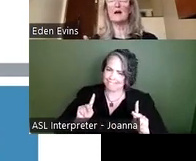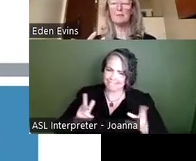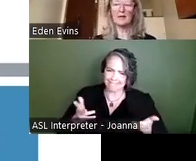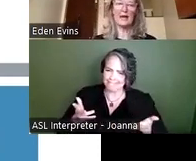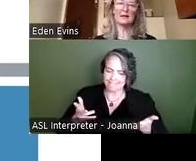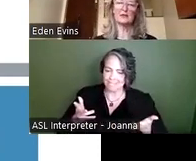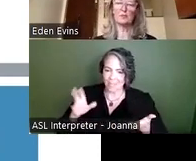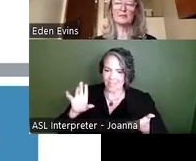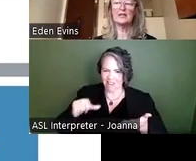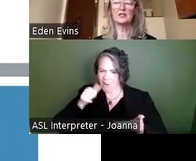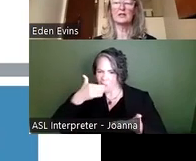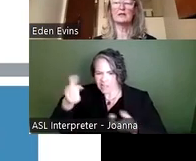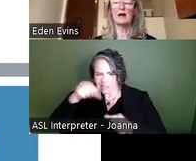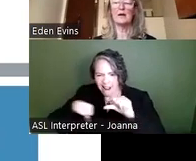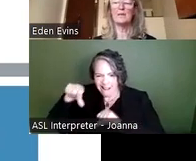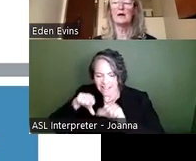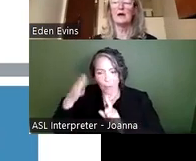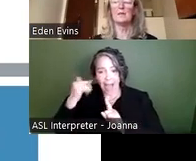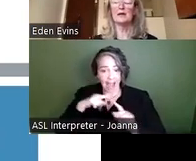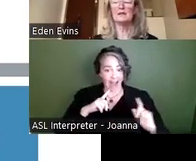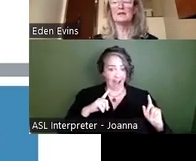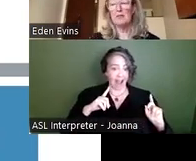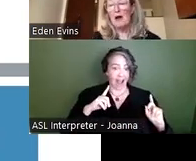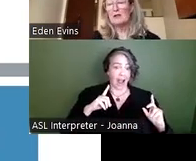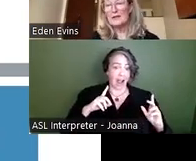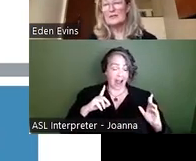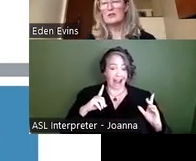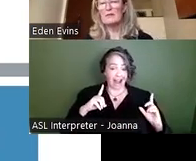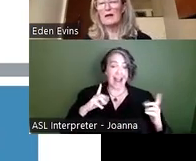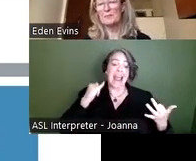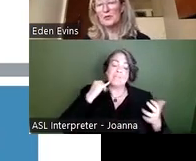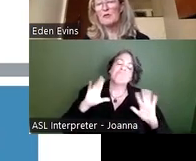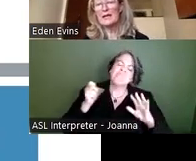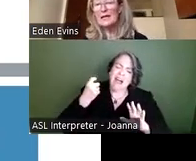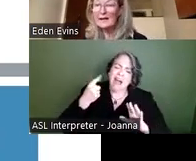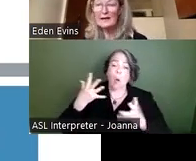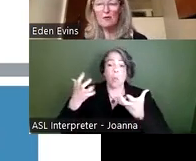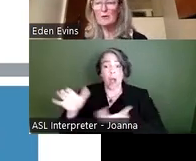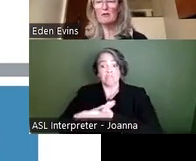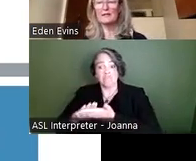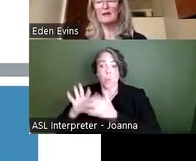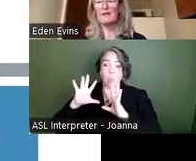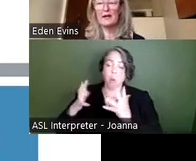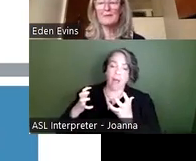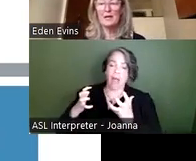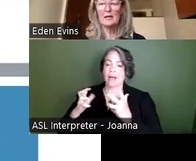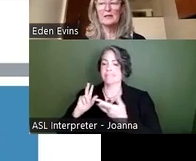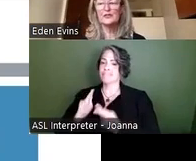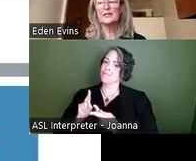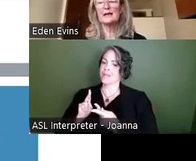complicate interpretation. But the problem is the purity in enrollment criteria yields data